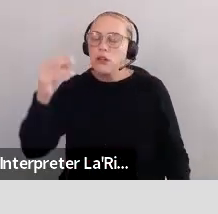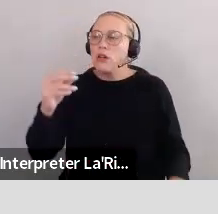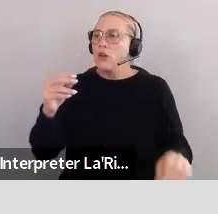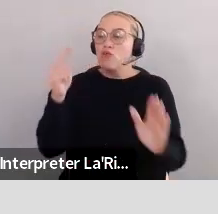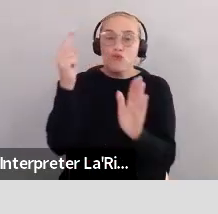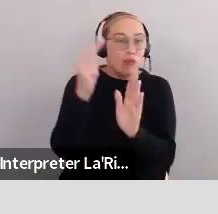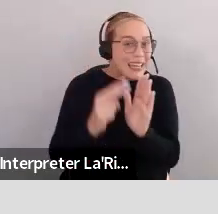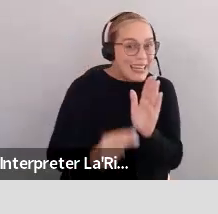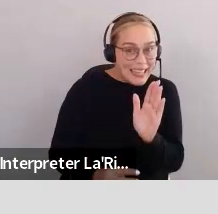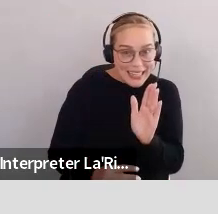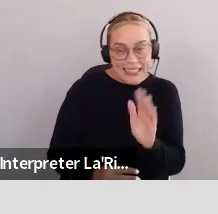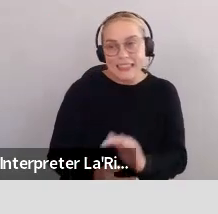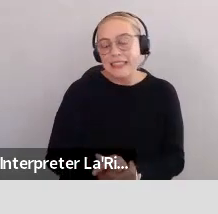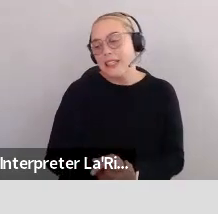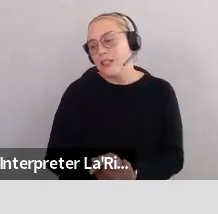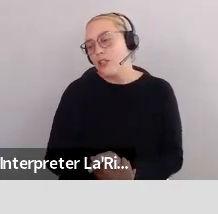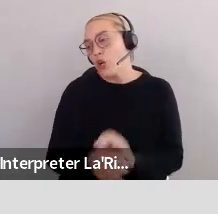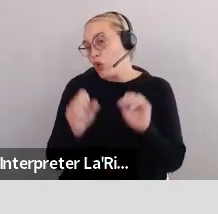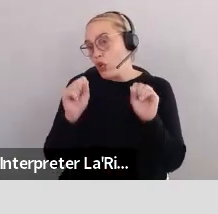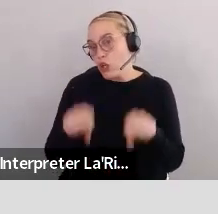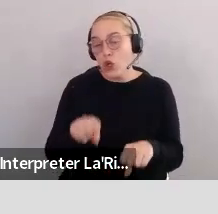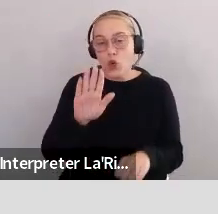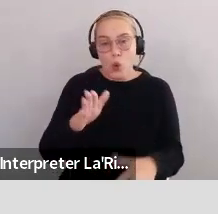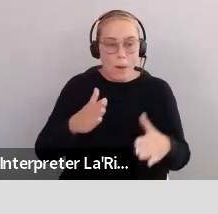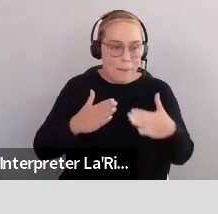might think of right off the bat. It can also be things like processing